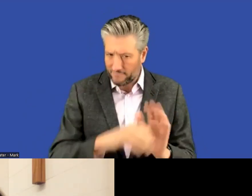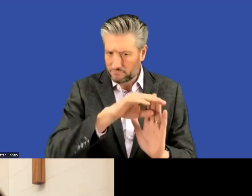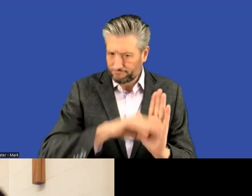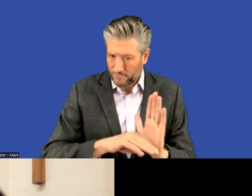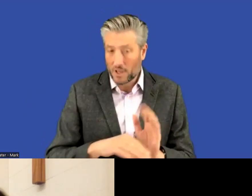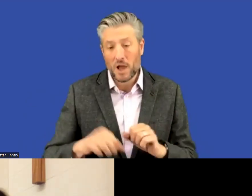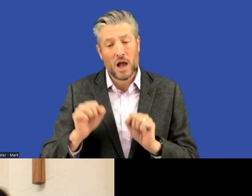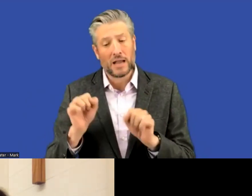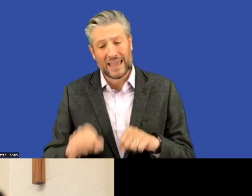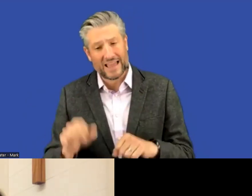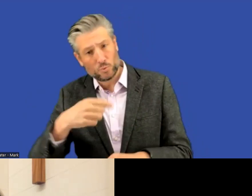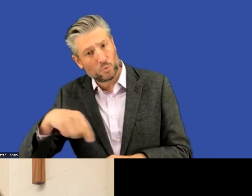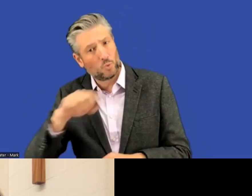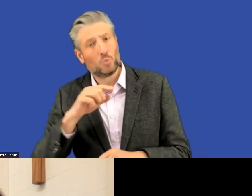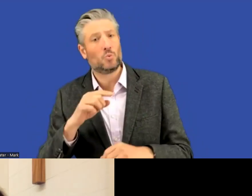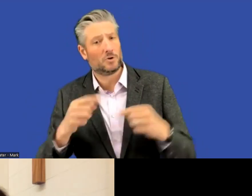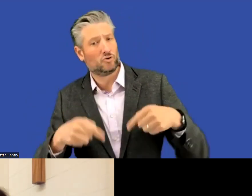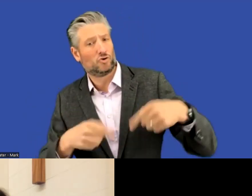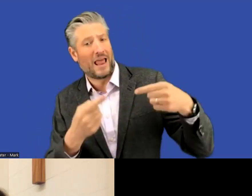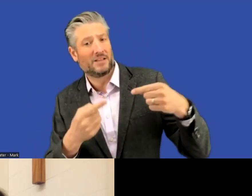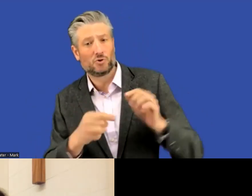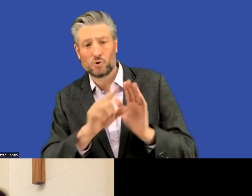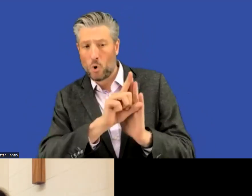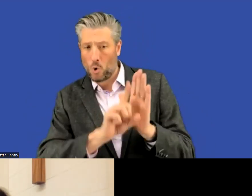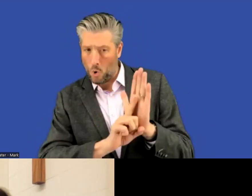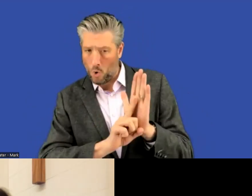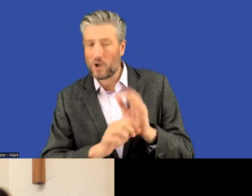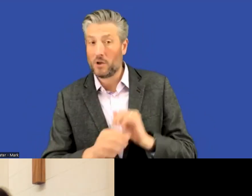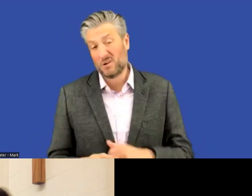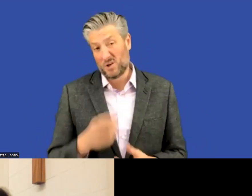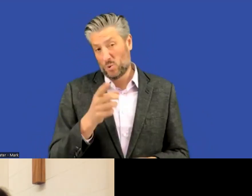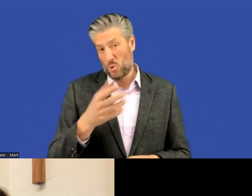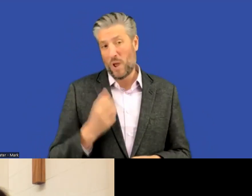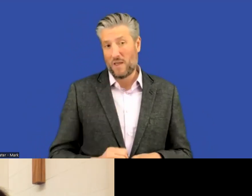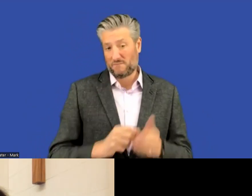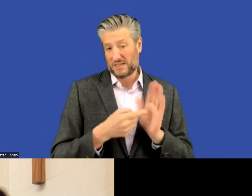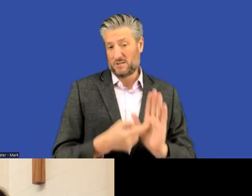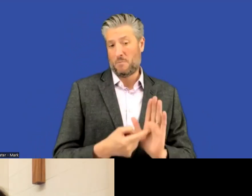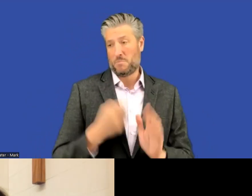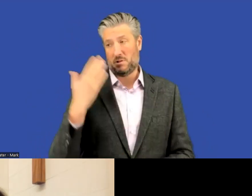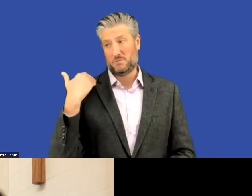You came to a result of bad legal results with procedures, but maybe you want to comment